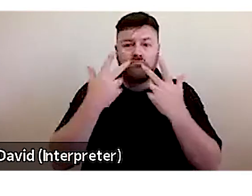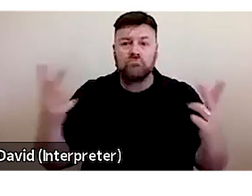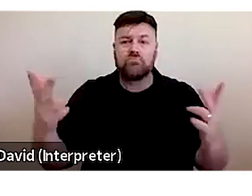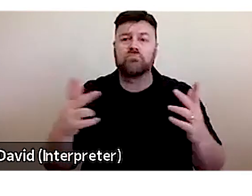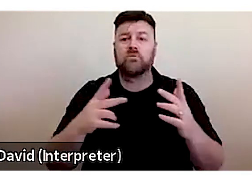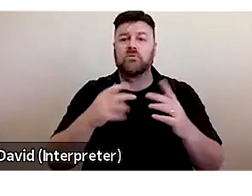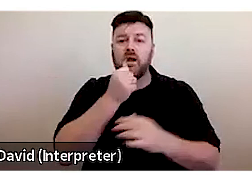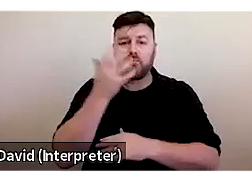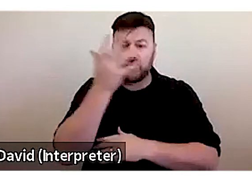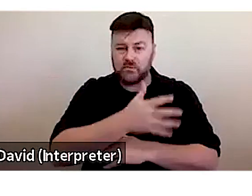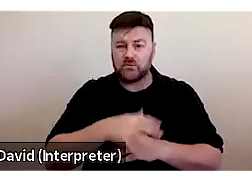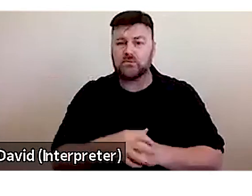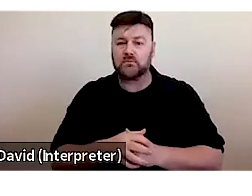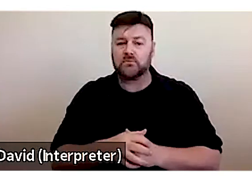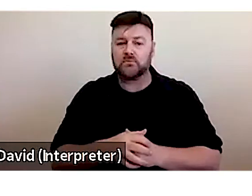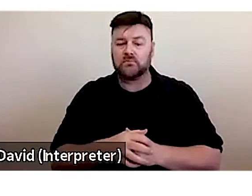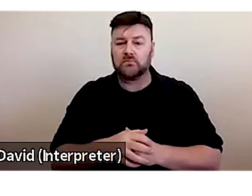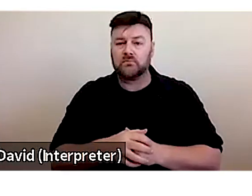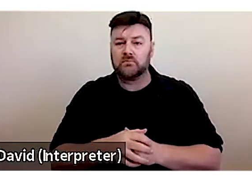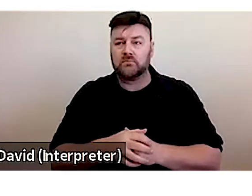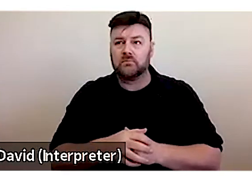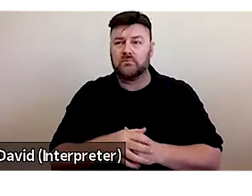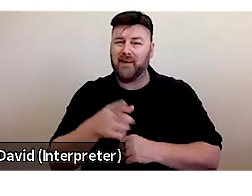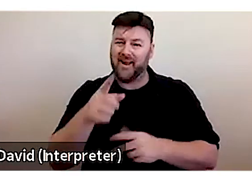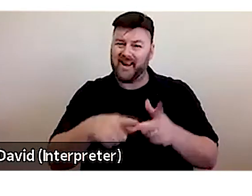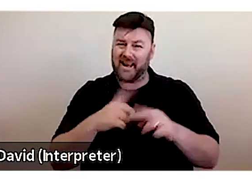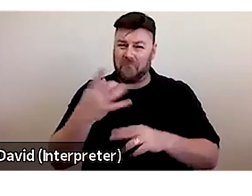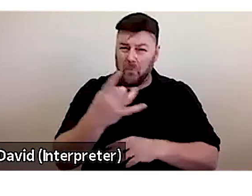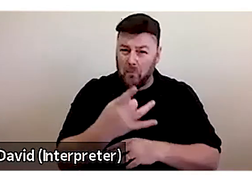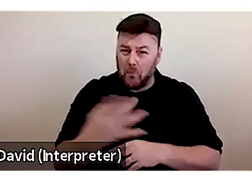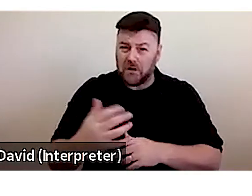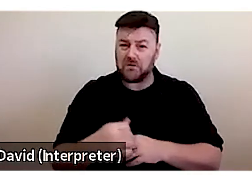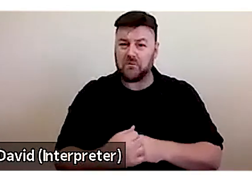you have Aboriginal artist in your gallery and it is an all white